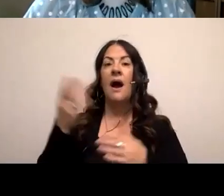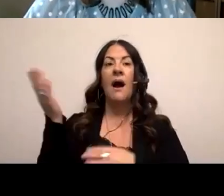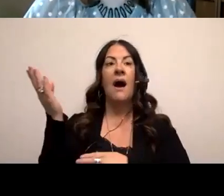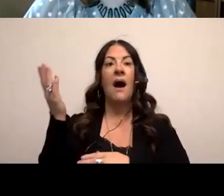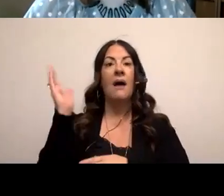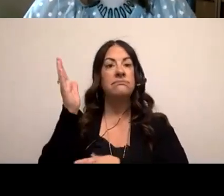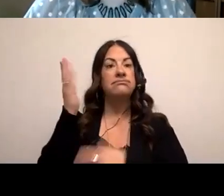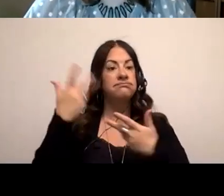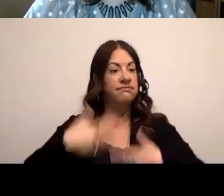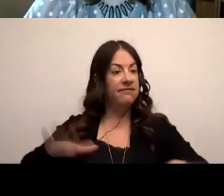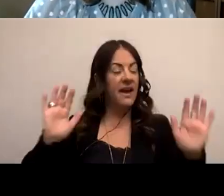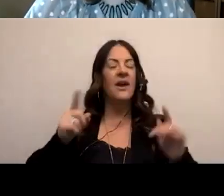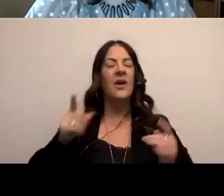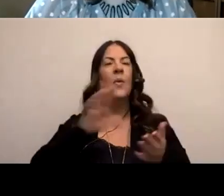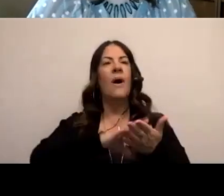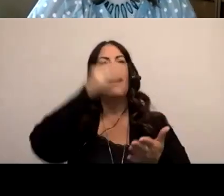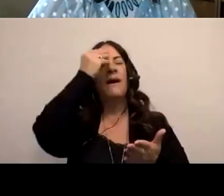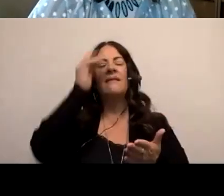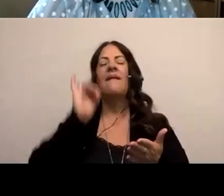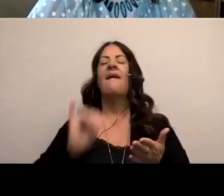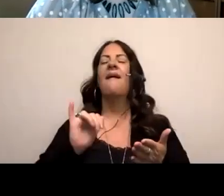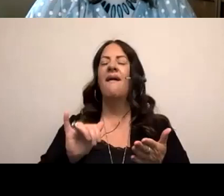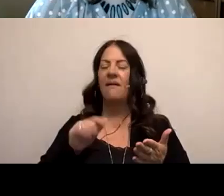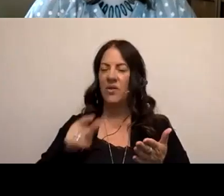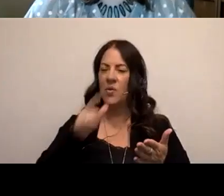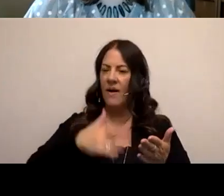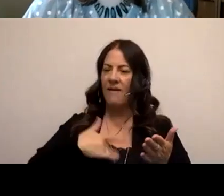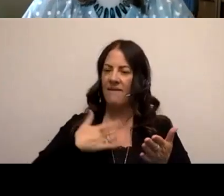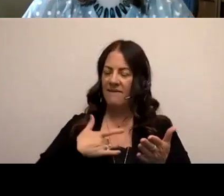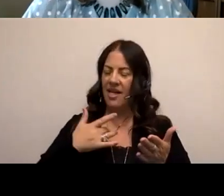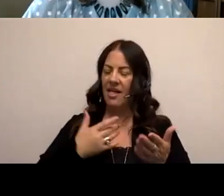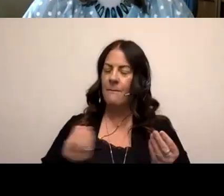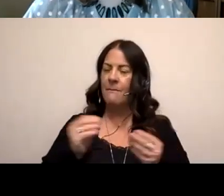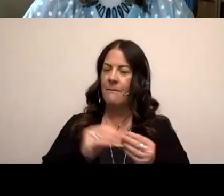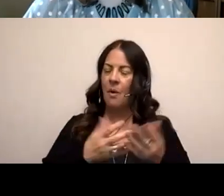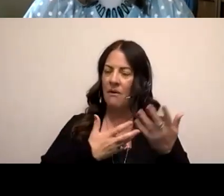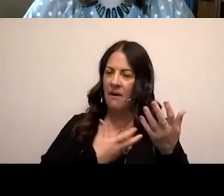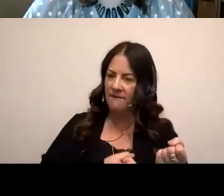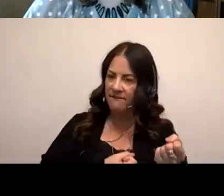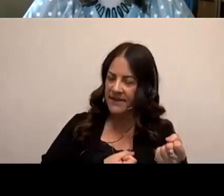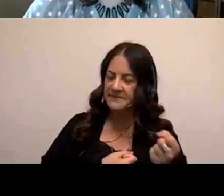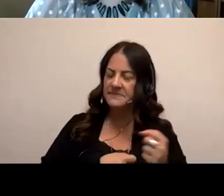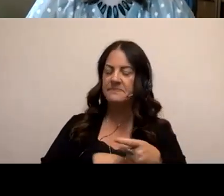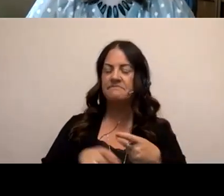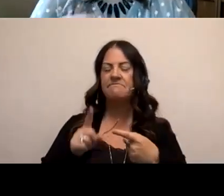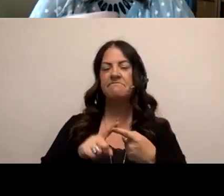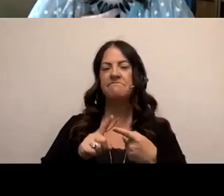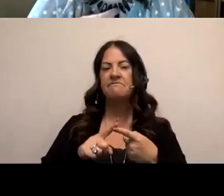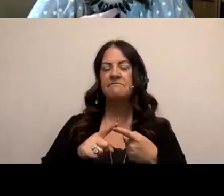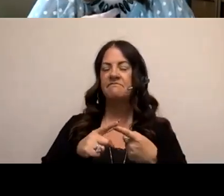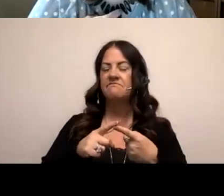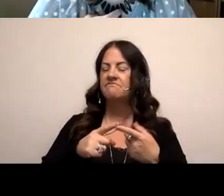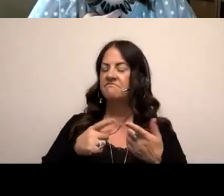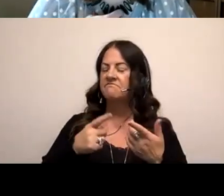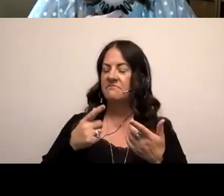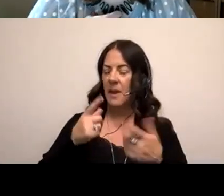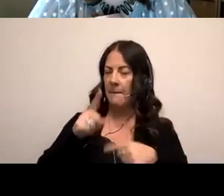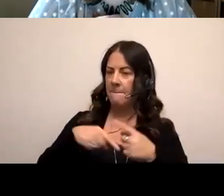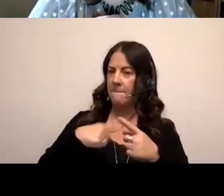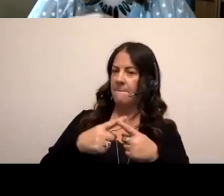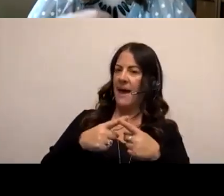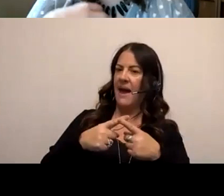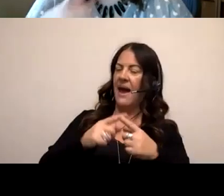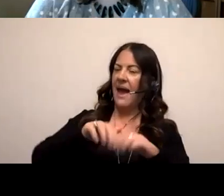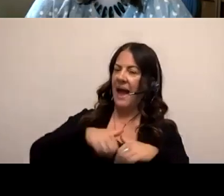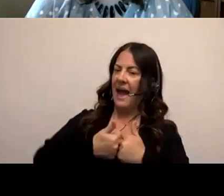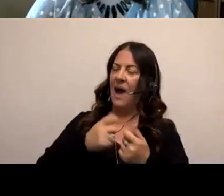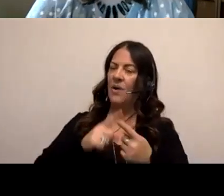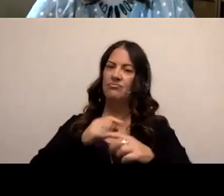AN INCREASE IN CONFIDENCE ABOUT COUPLE THINGS. ONE, PROMOTING HEALTHY COMMUNICATION